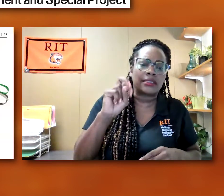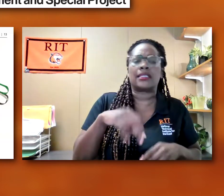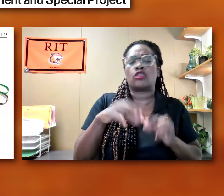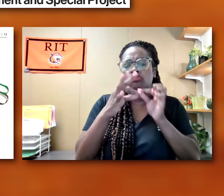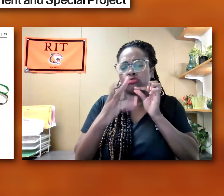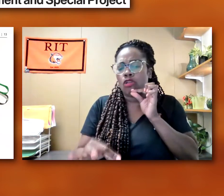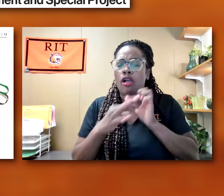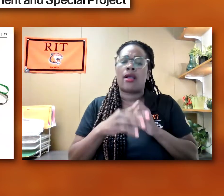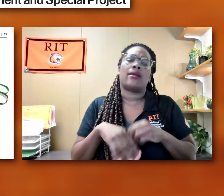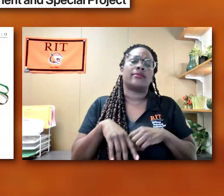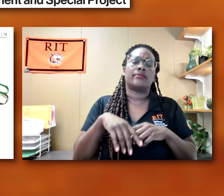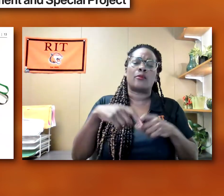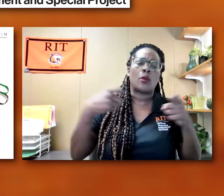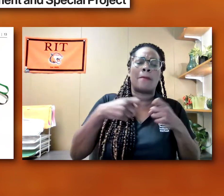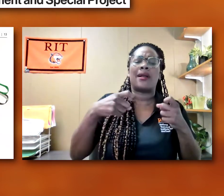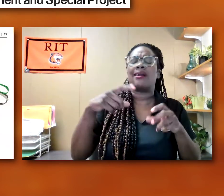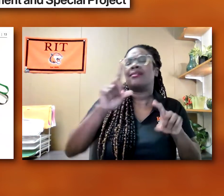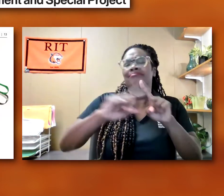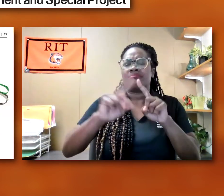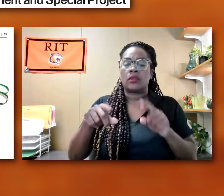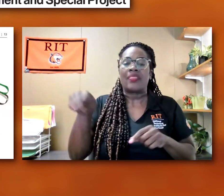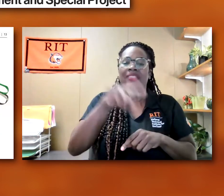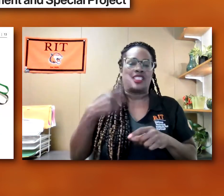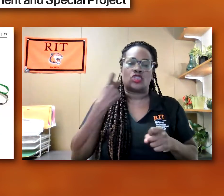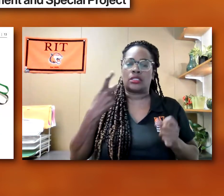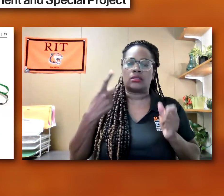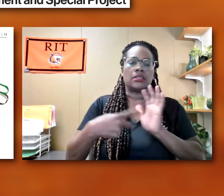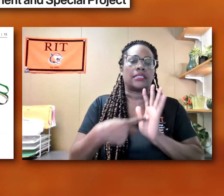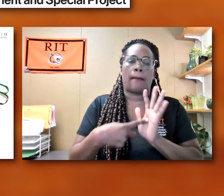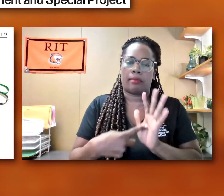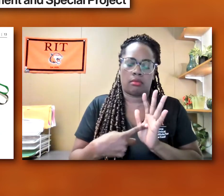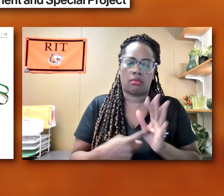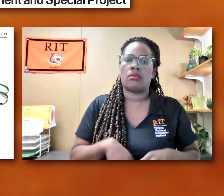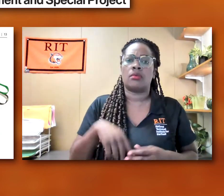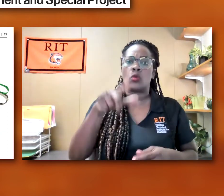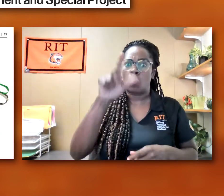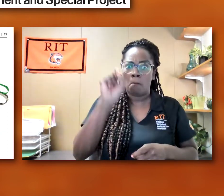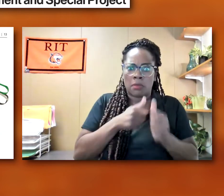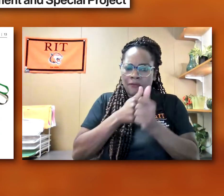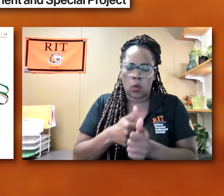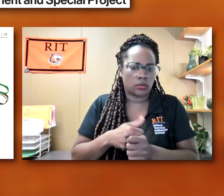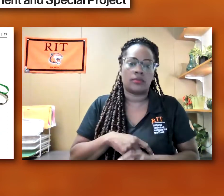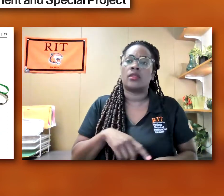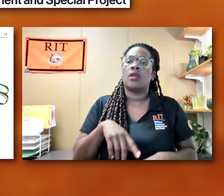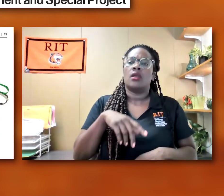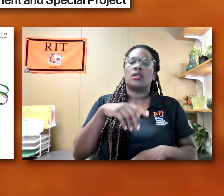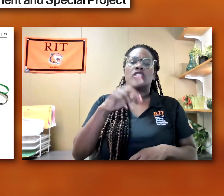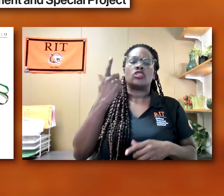So here are a few examples of some of the supplies that you can use: egg cartons, rubber bands, straws, plastic cups, and whatnot.